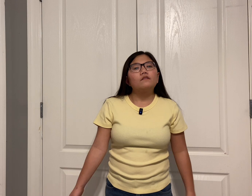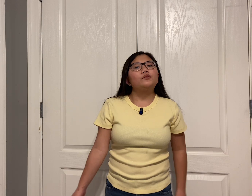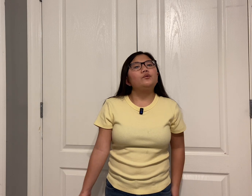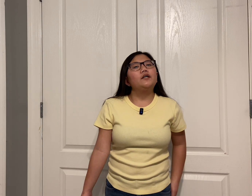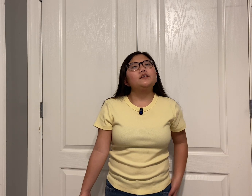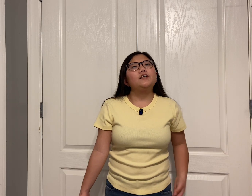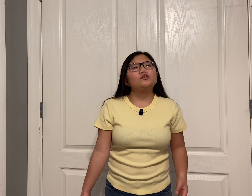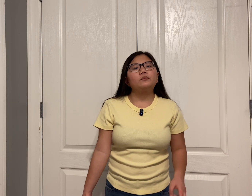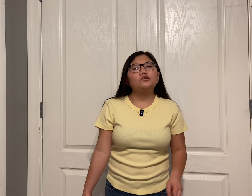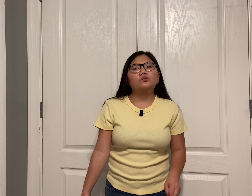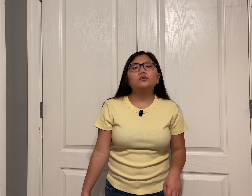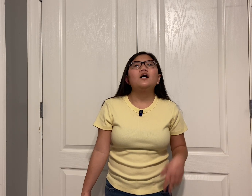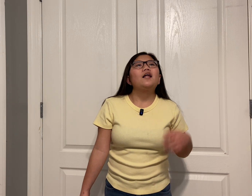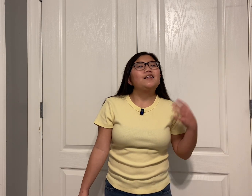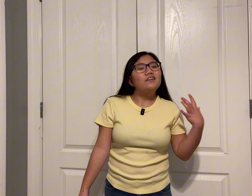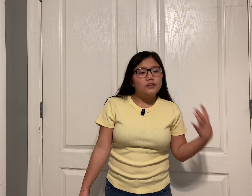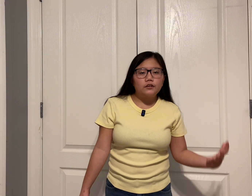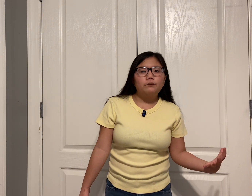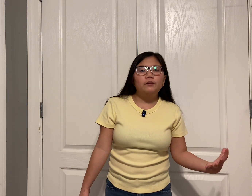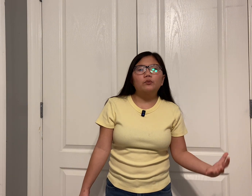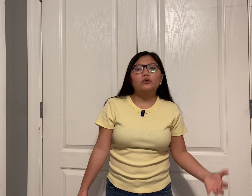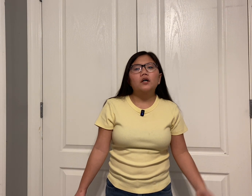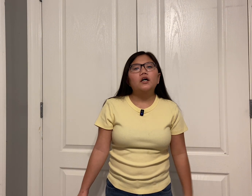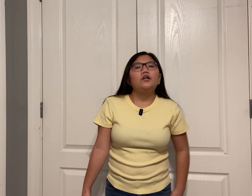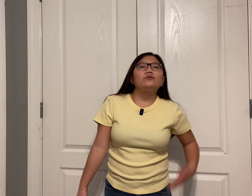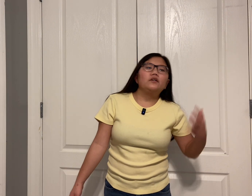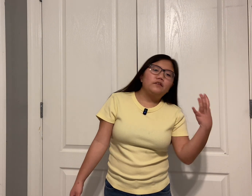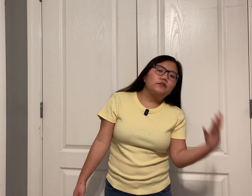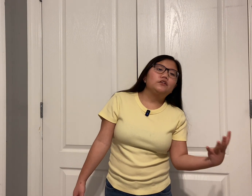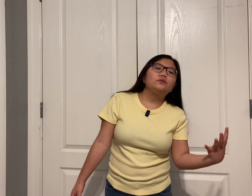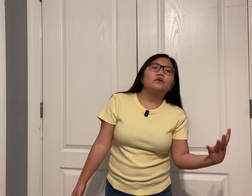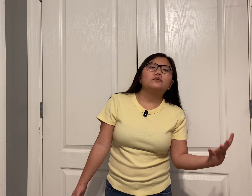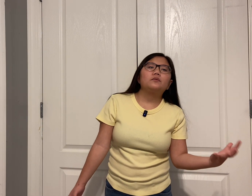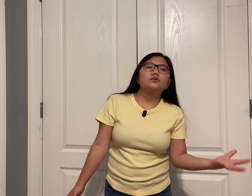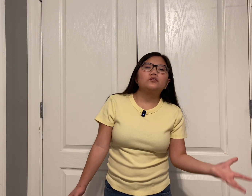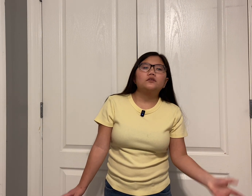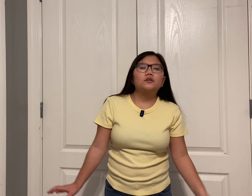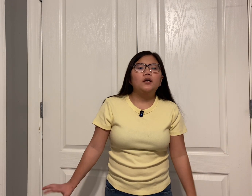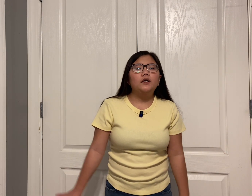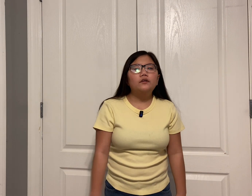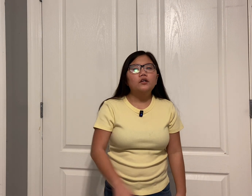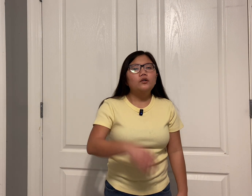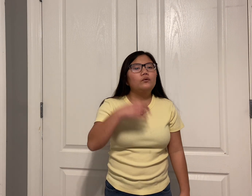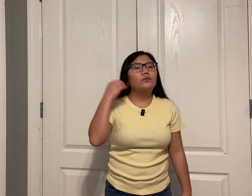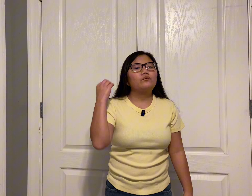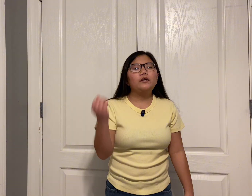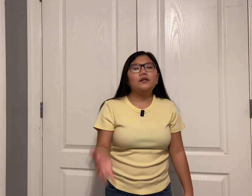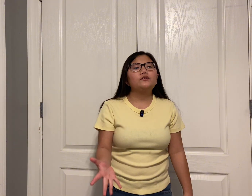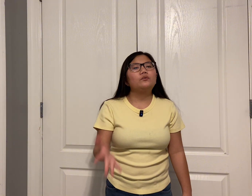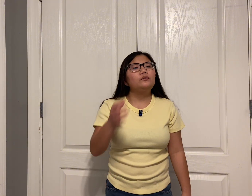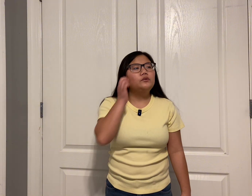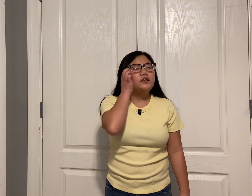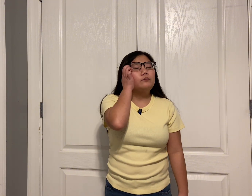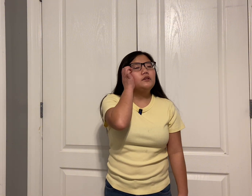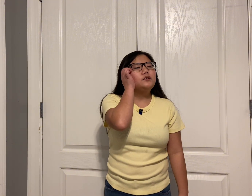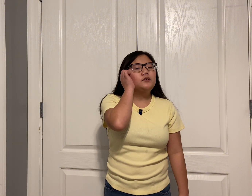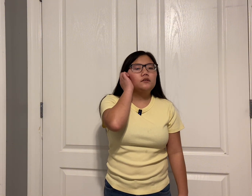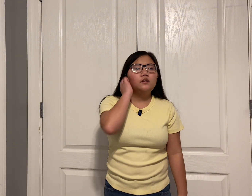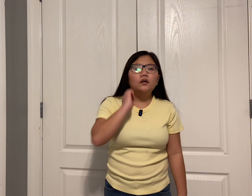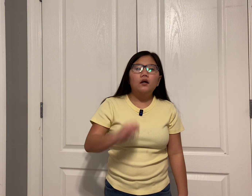For two handed asymmetrical left handed people. Your left hand's gonna do all the motions and your right hand is going to stay completely still.